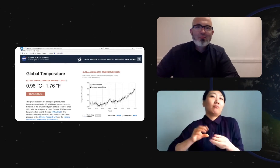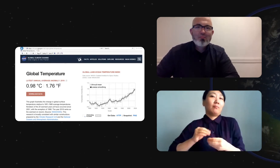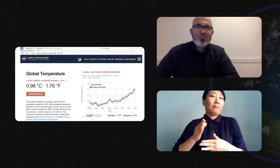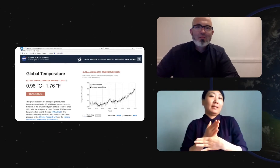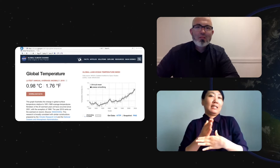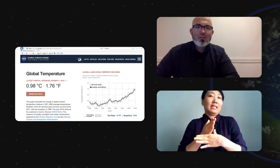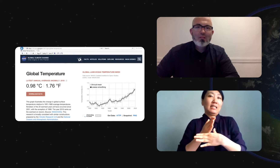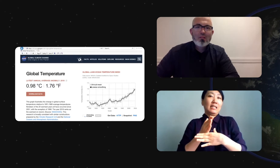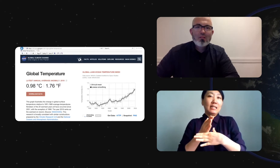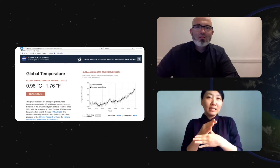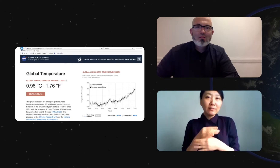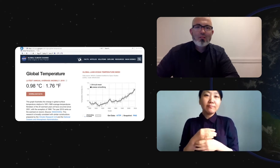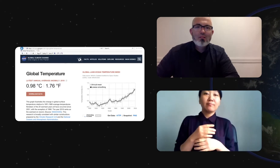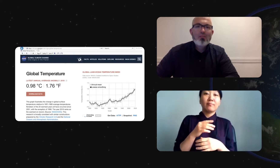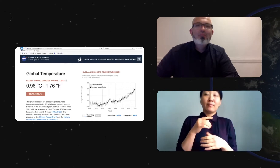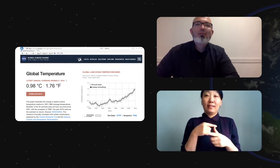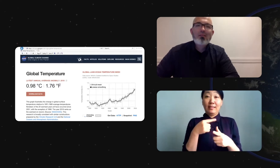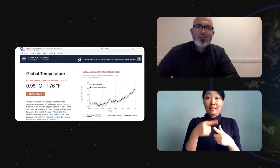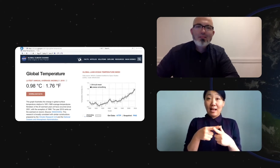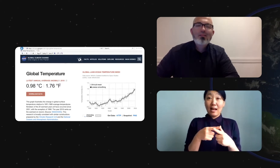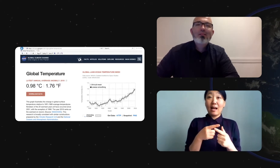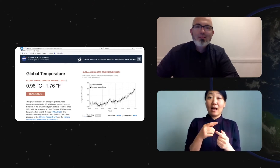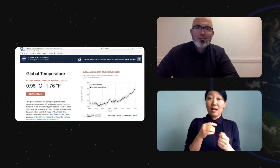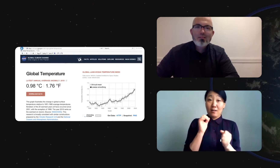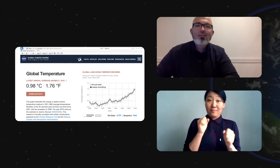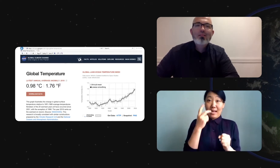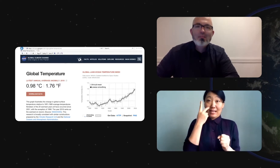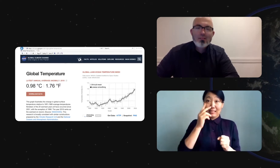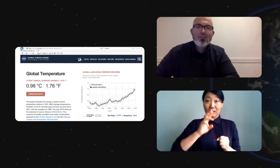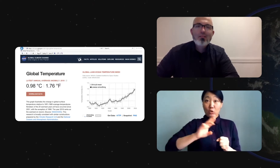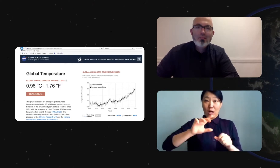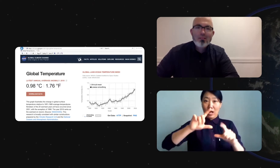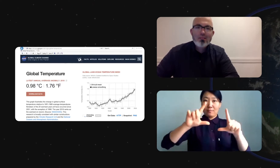It's intended to have the 1 year mean.